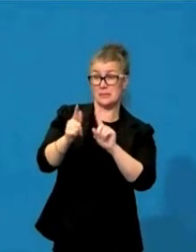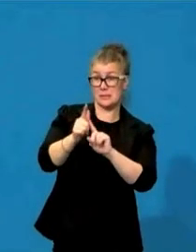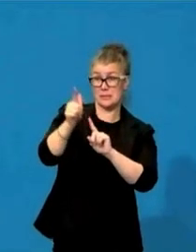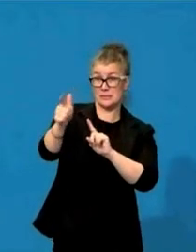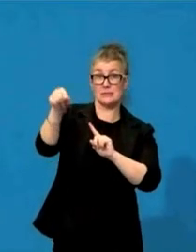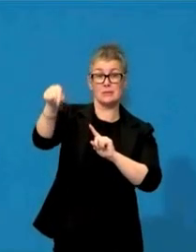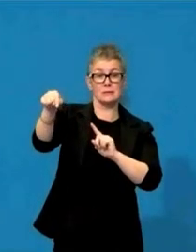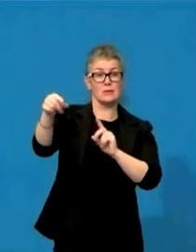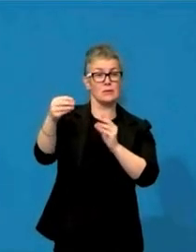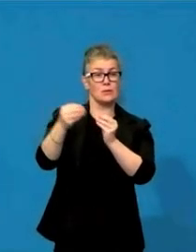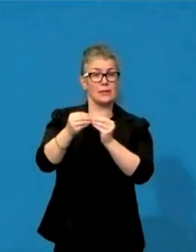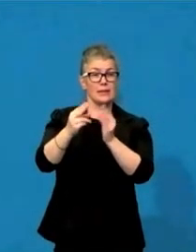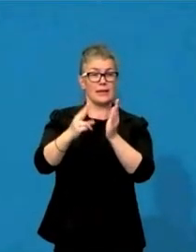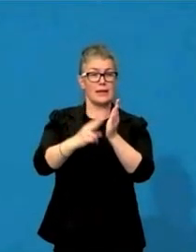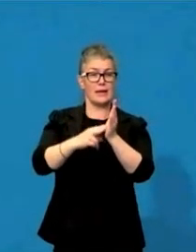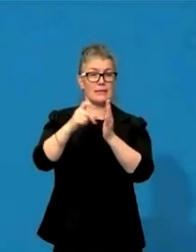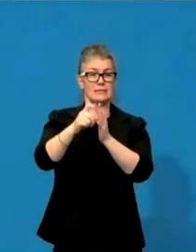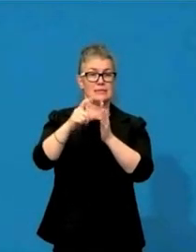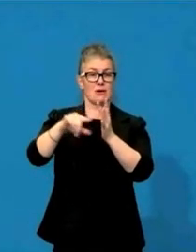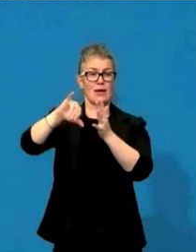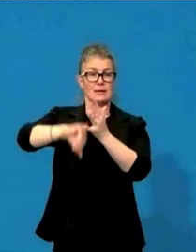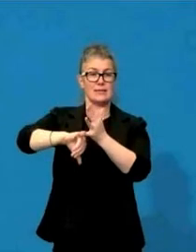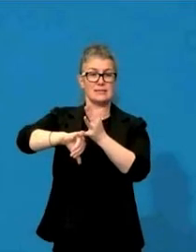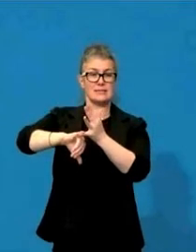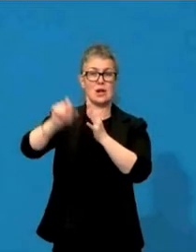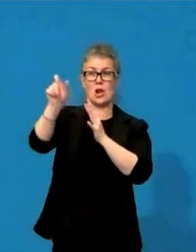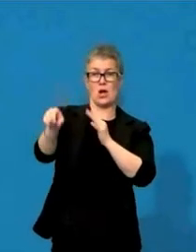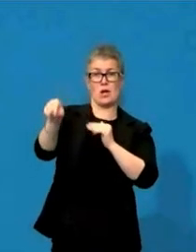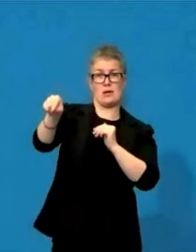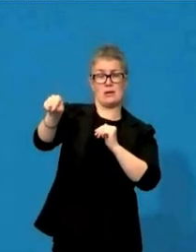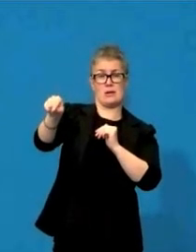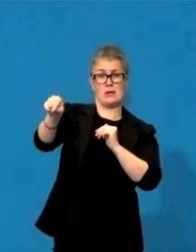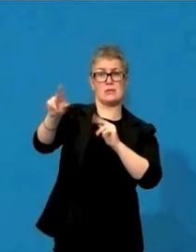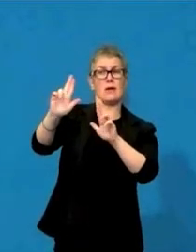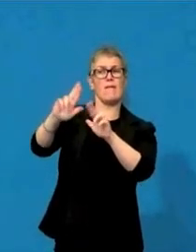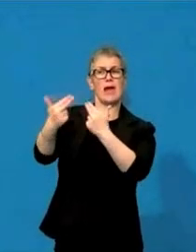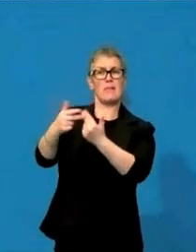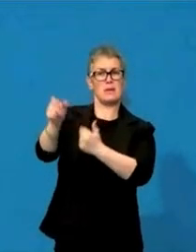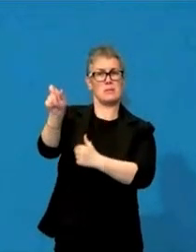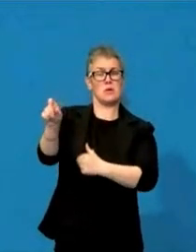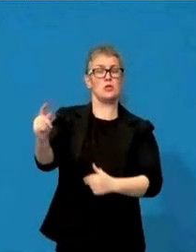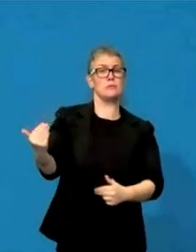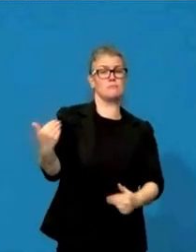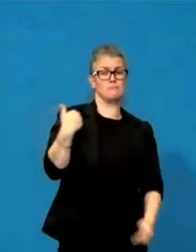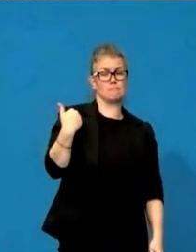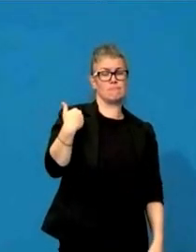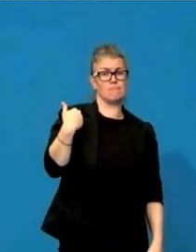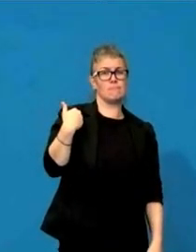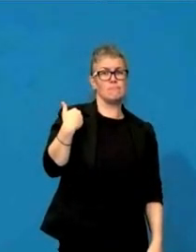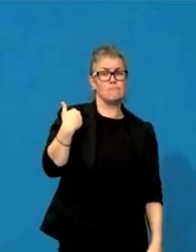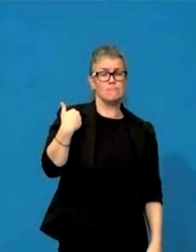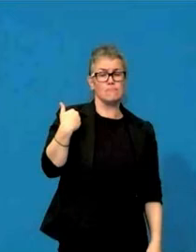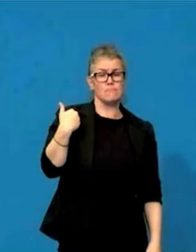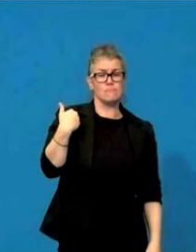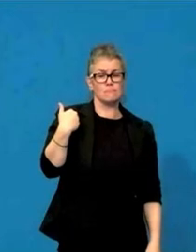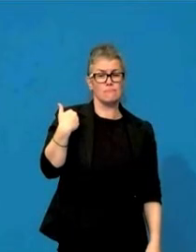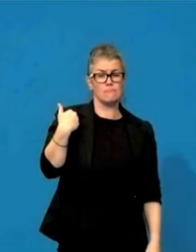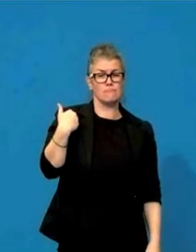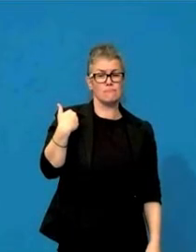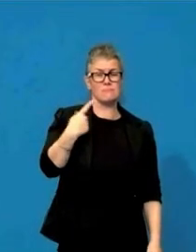So, the family member had come up to me and said, that he - he didn't understand his plan